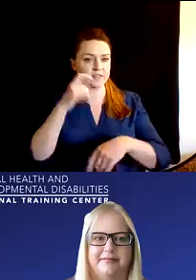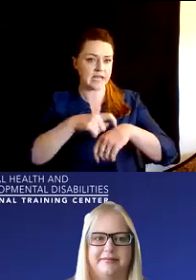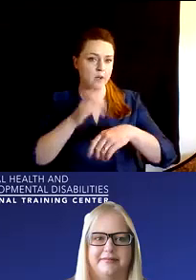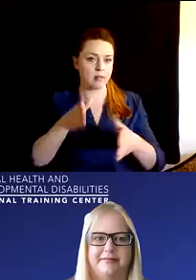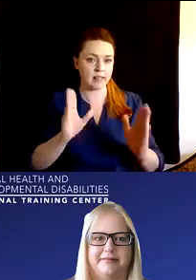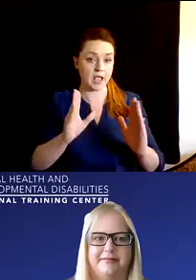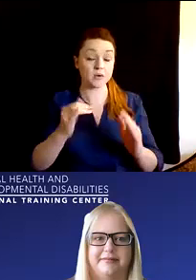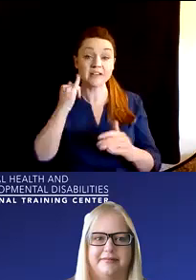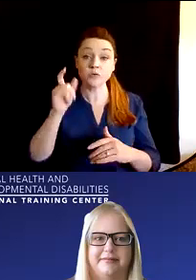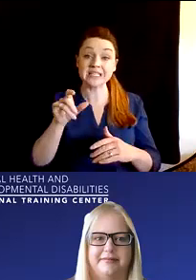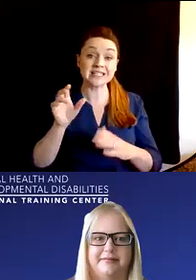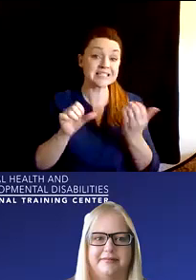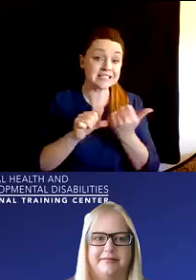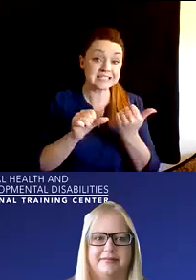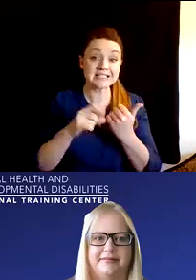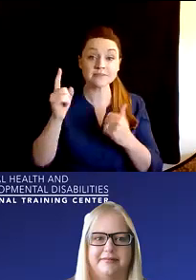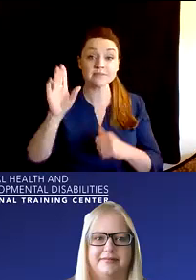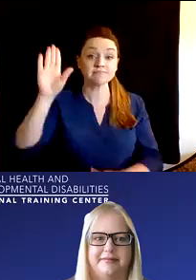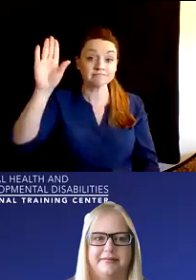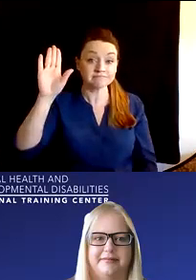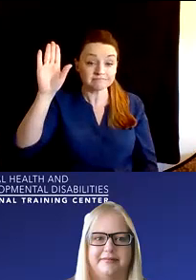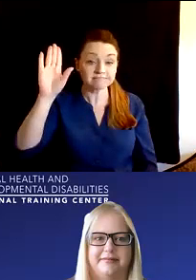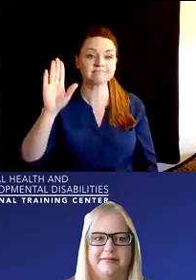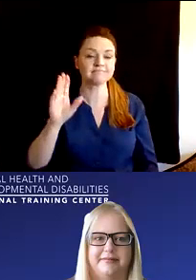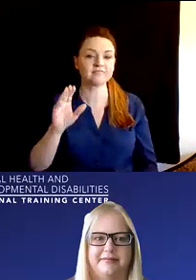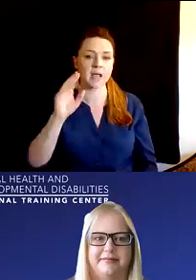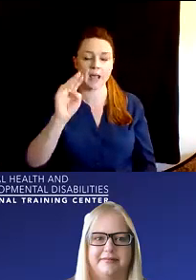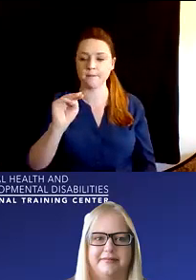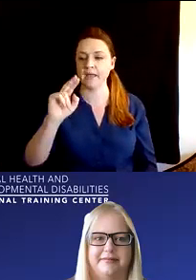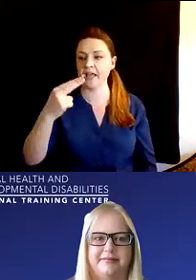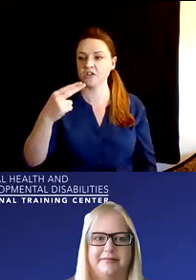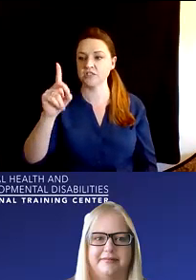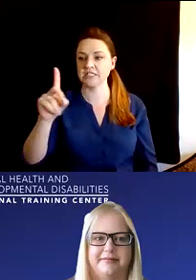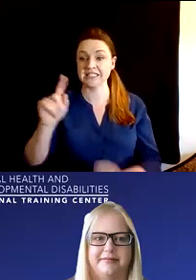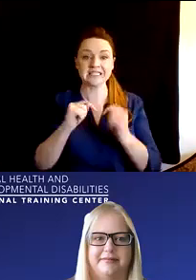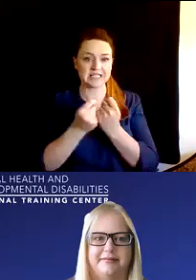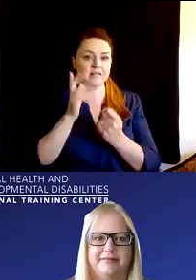if you need assistance from the MHDD team. Other than those presenting the webinar,